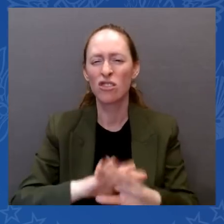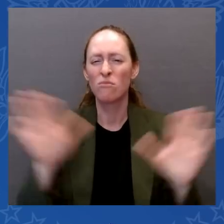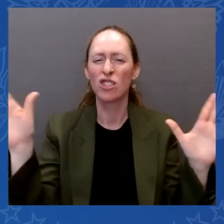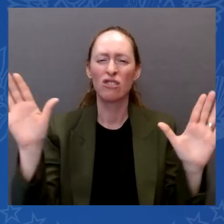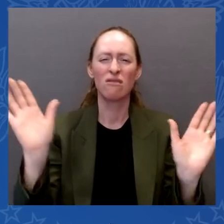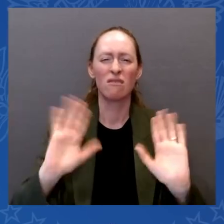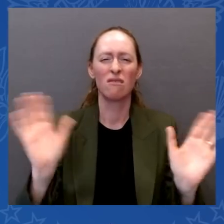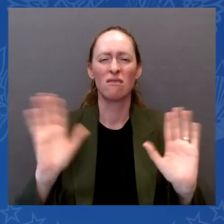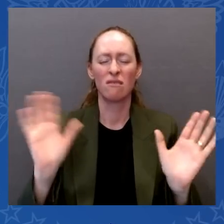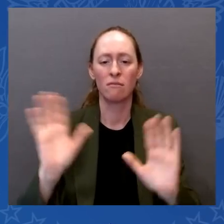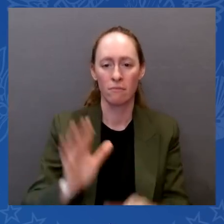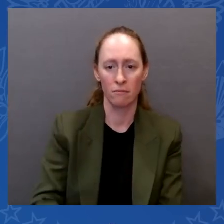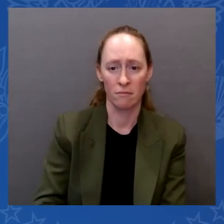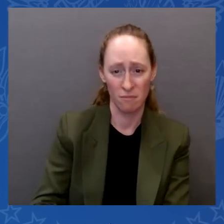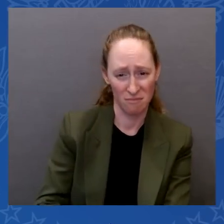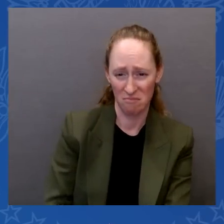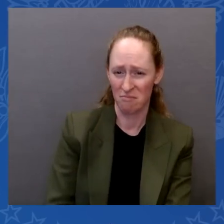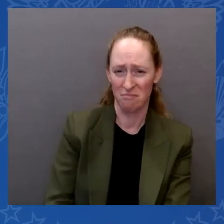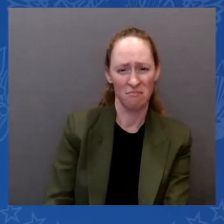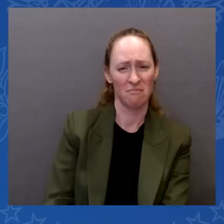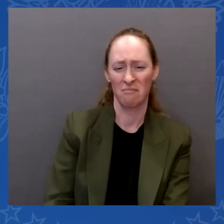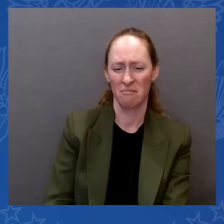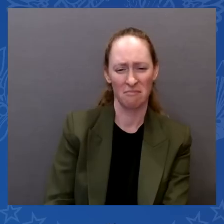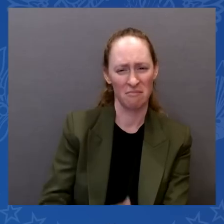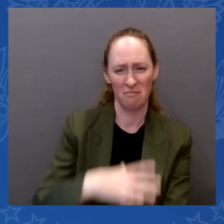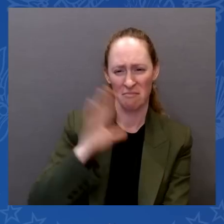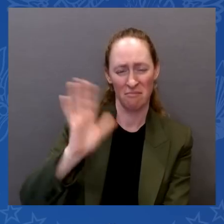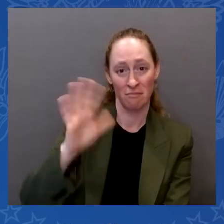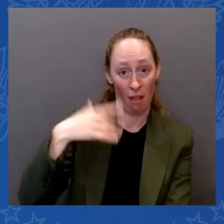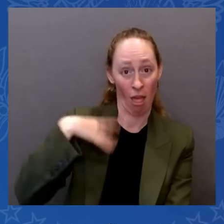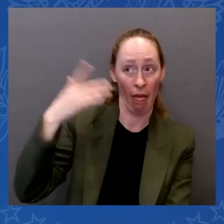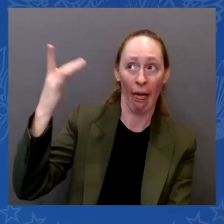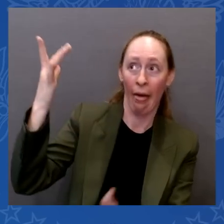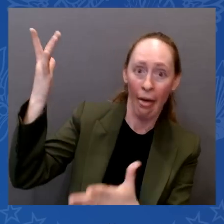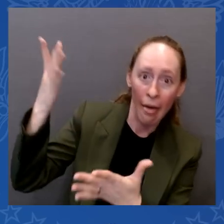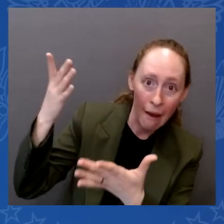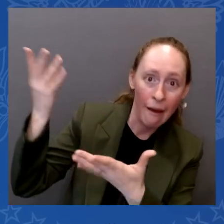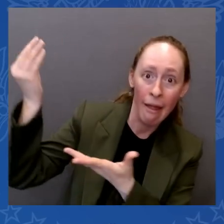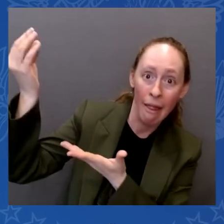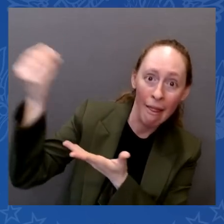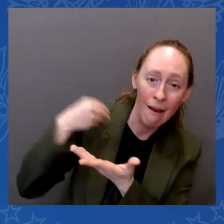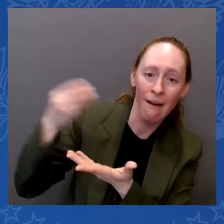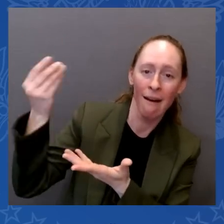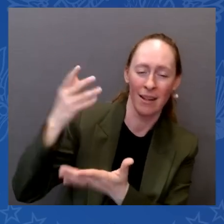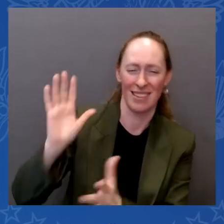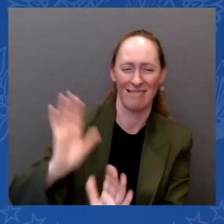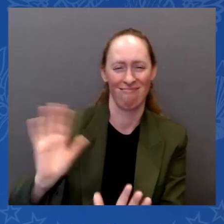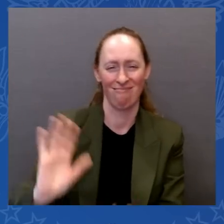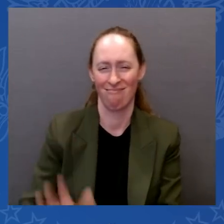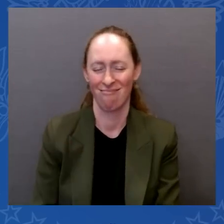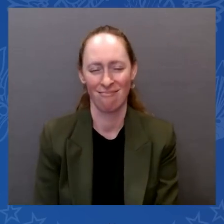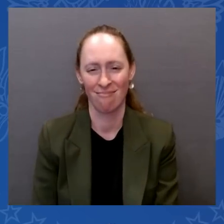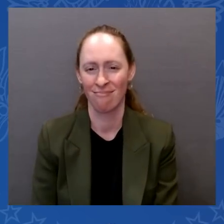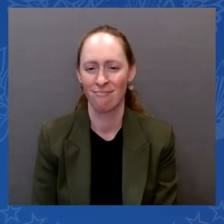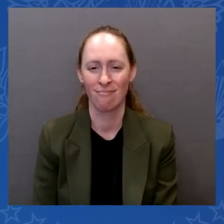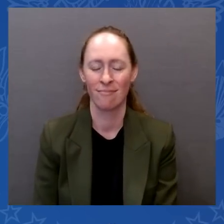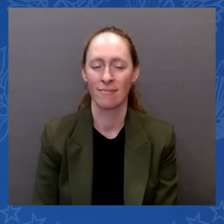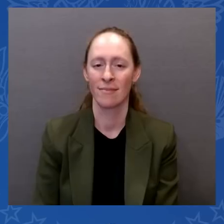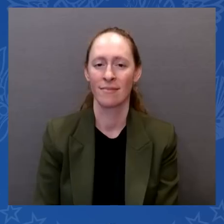And, by the way, businesses are coming along. One of the things that is happening is that, you know, when you -- when -- when the middle class grows --